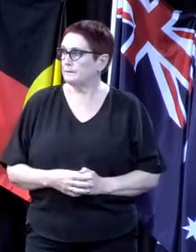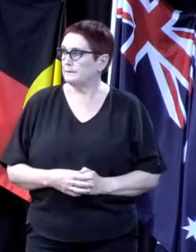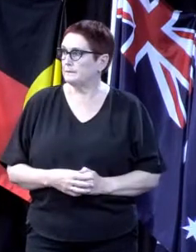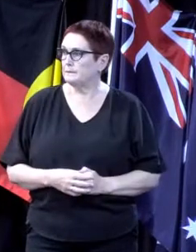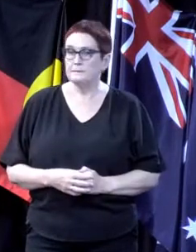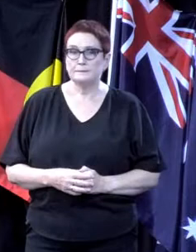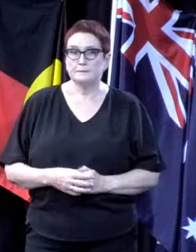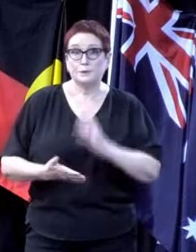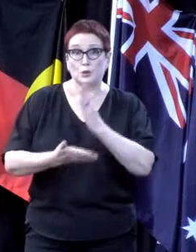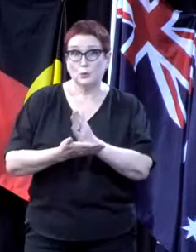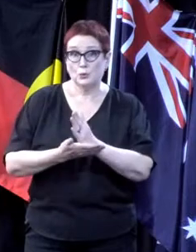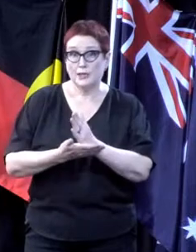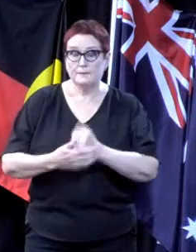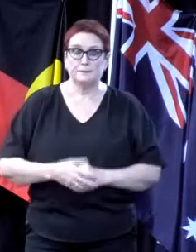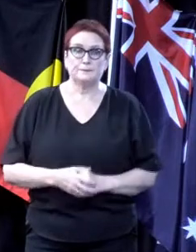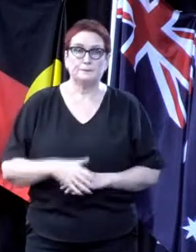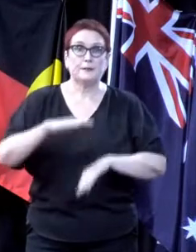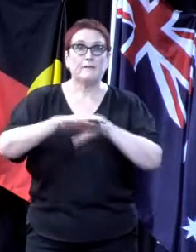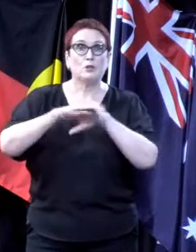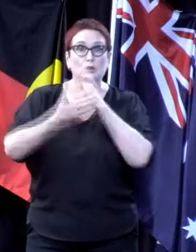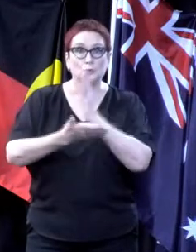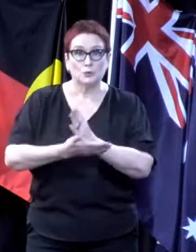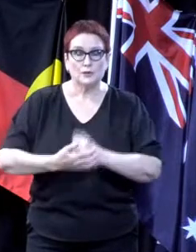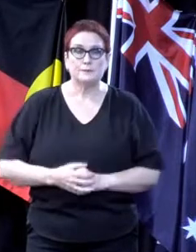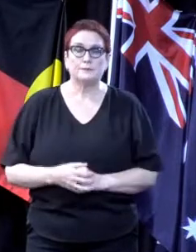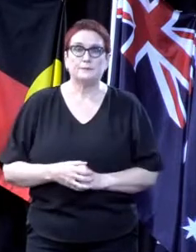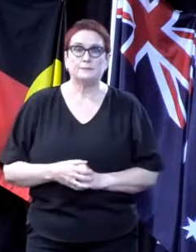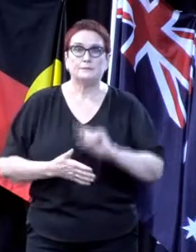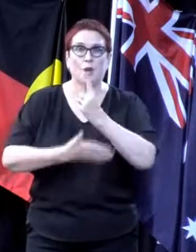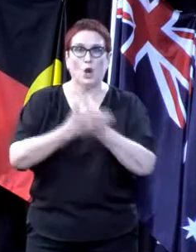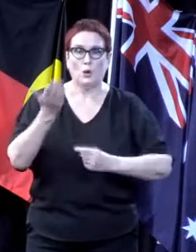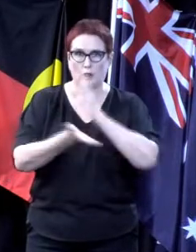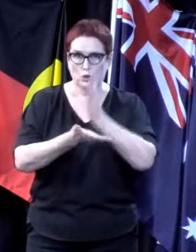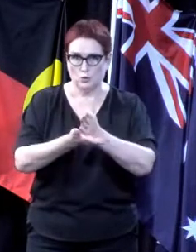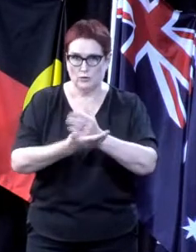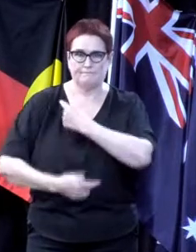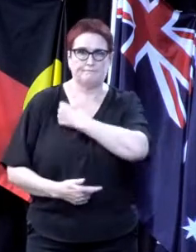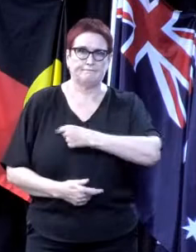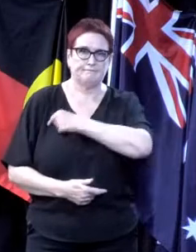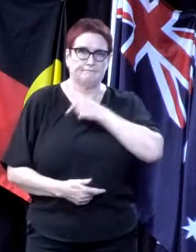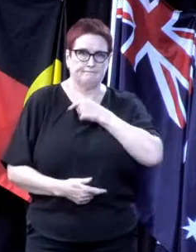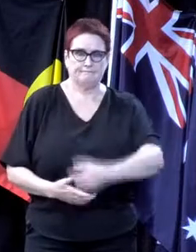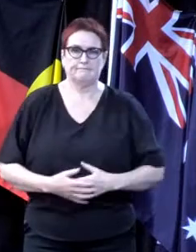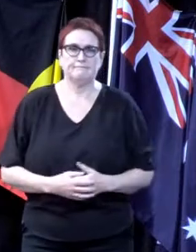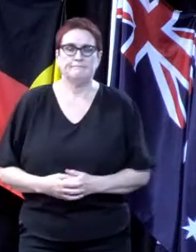Will be the truth - MS KAUPPILA: (REPEATS) The whole truth - MS KAUPPILA: (REPEATS) And nothing but the truth. MS KAUPPILA: (REPEATS) Thank you. Please, sit down.